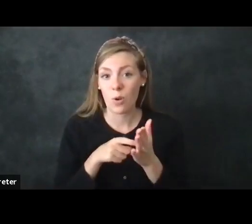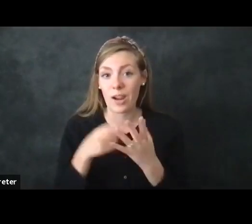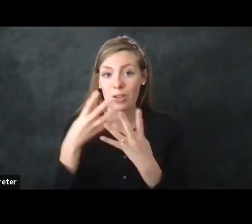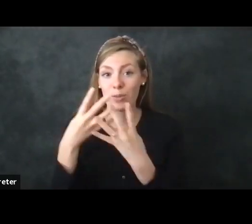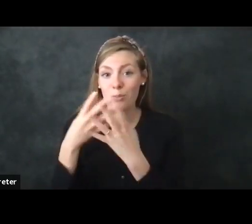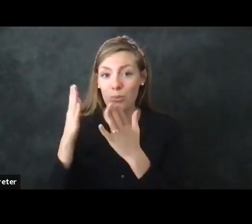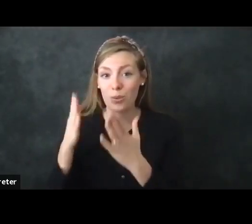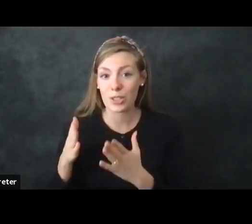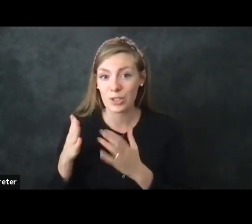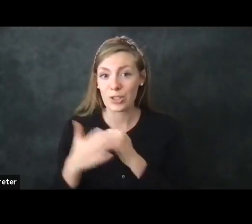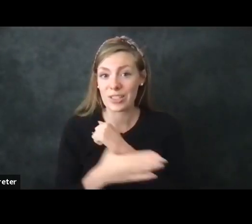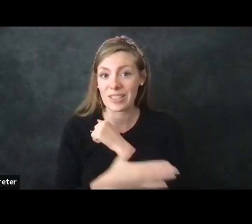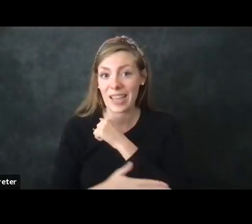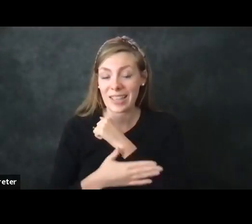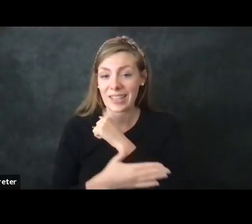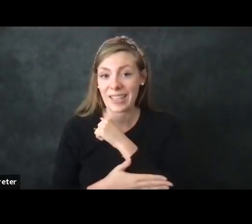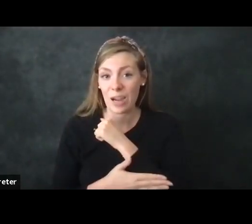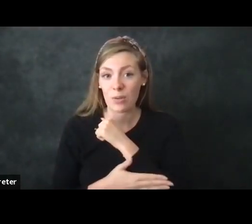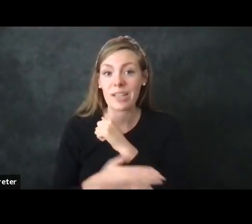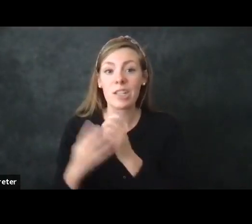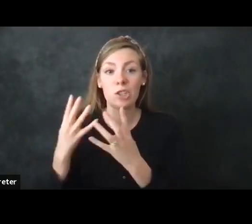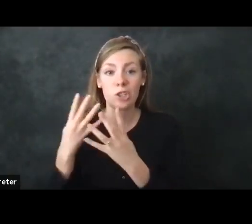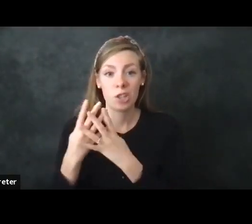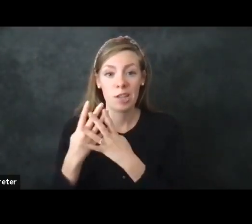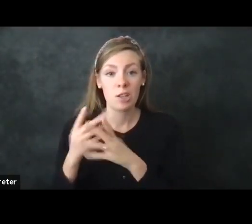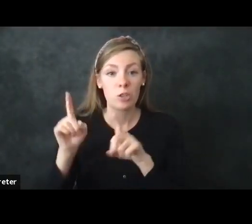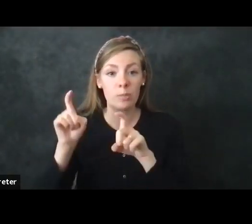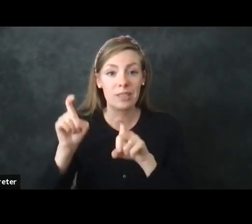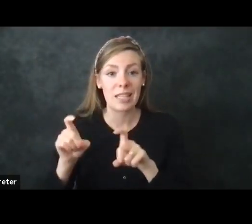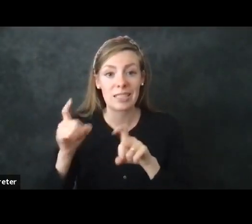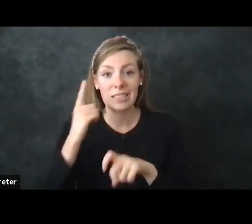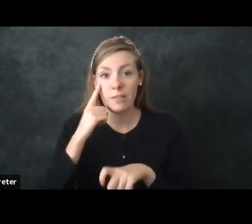county to teaching facilities to be tested for COVID-19 upon entry.